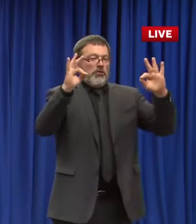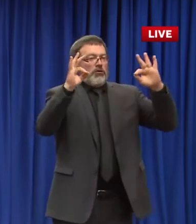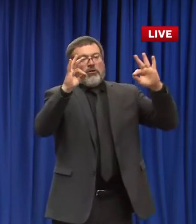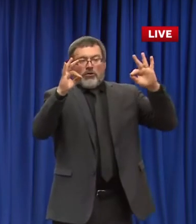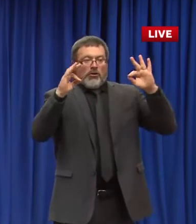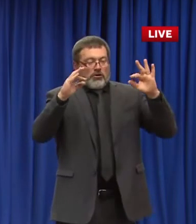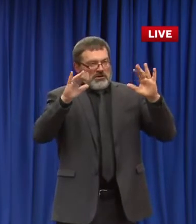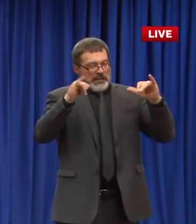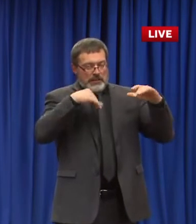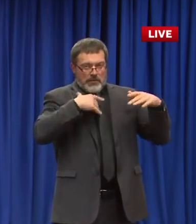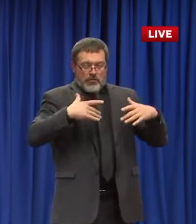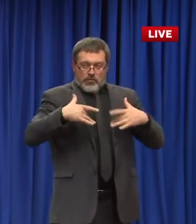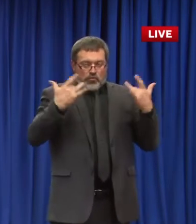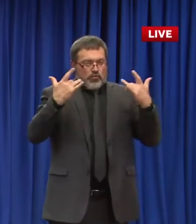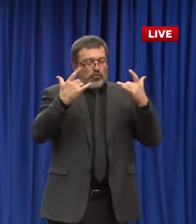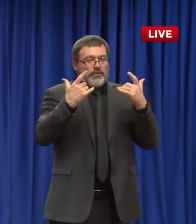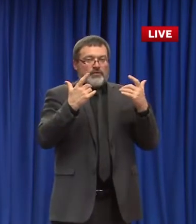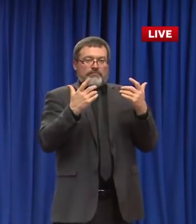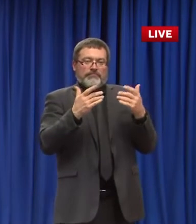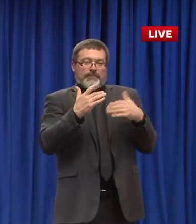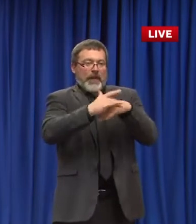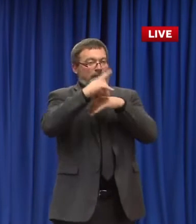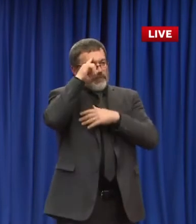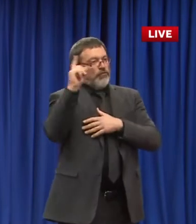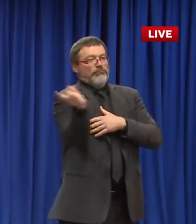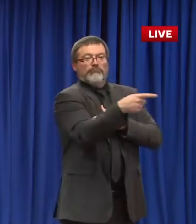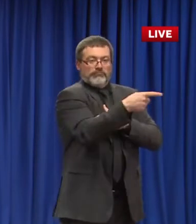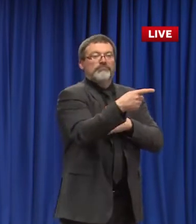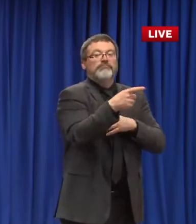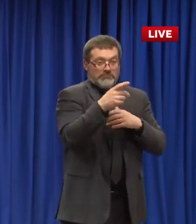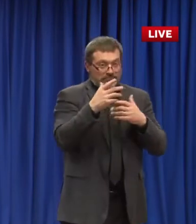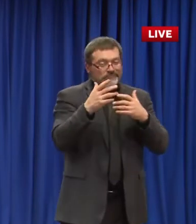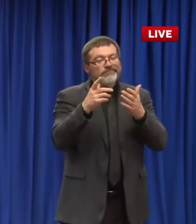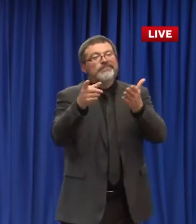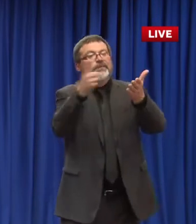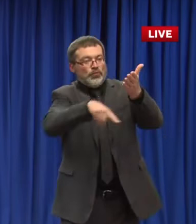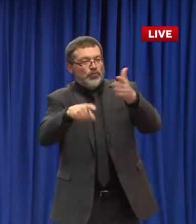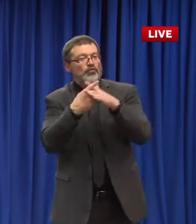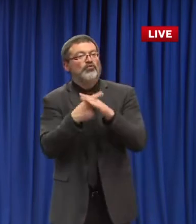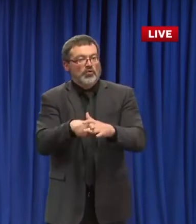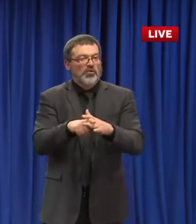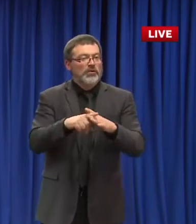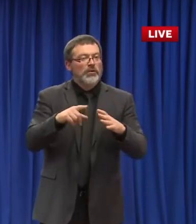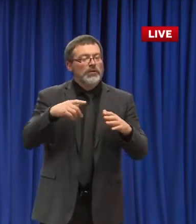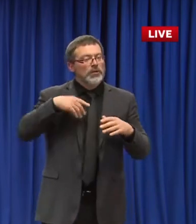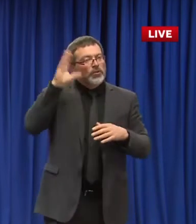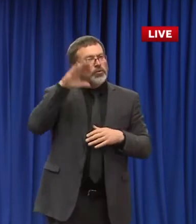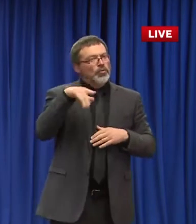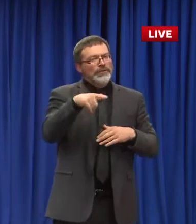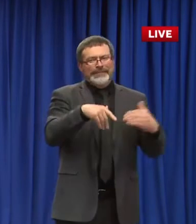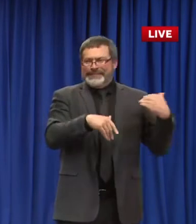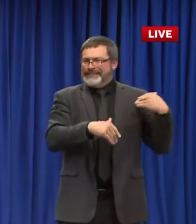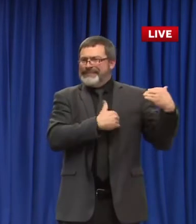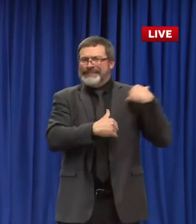THERE’S NOT A DEFINITIVE DATE, BUT WE SOMETIME TUESDAY WEDNESDAY THURSDAY OF NEXT WEEK, BUT WE WANTED TO GIVE PEOPLE A HEADS UP THAT WE HEARD THEM LOUD AND CLEAR.